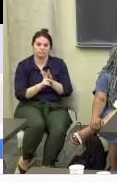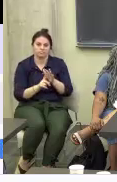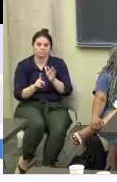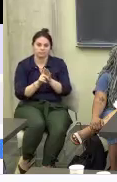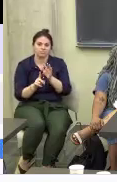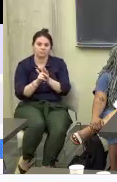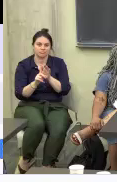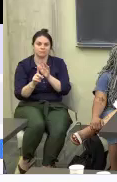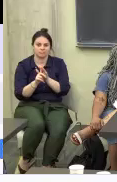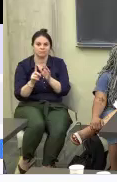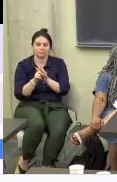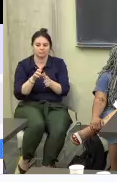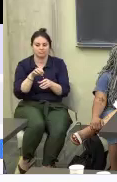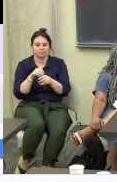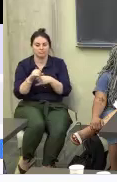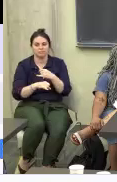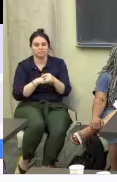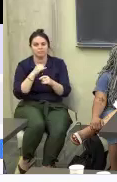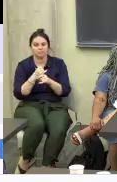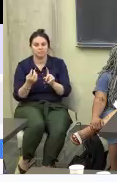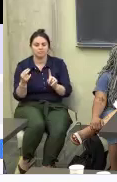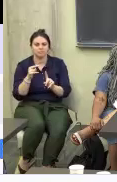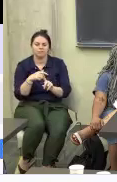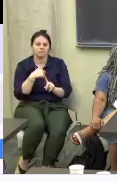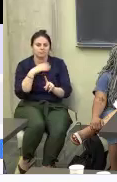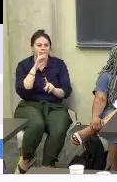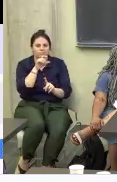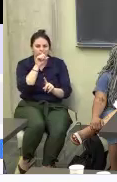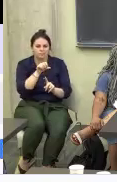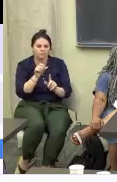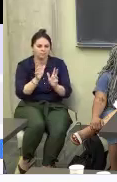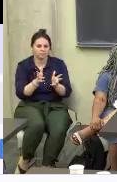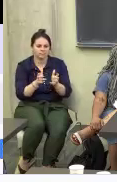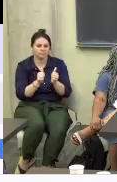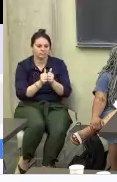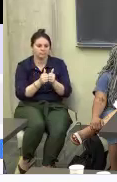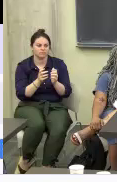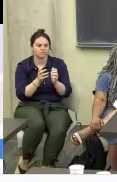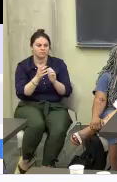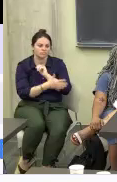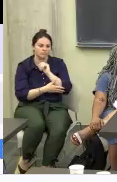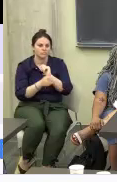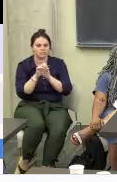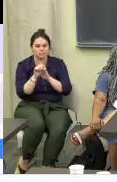perspective. I want to talk to countries who may or states, people that are in countries